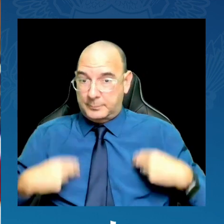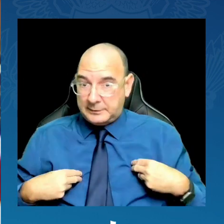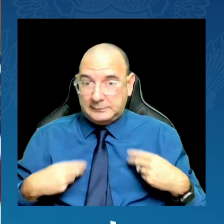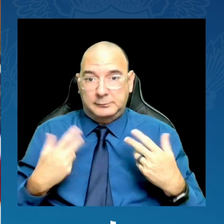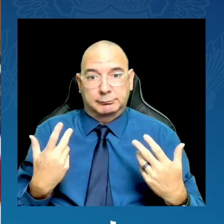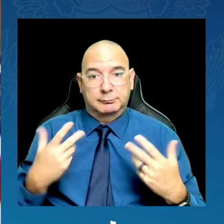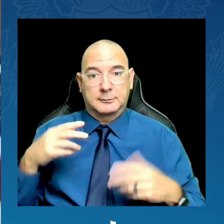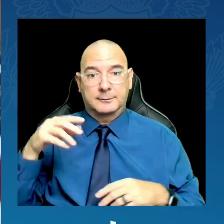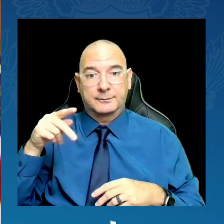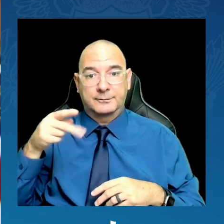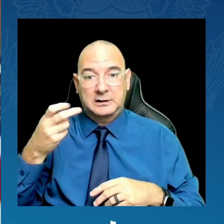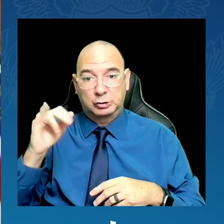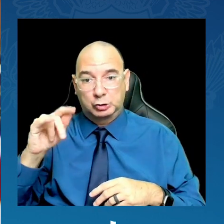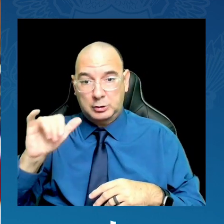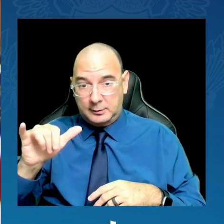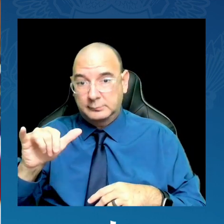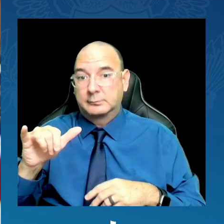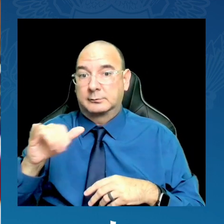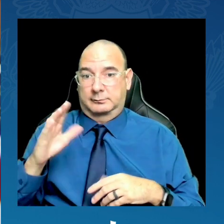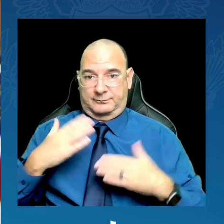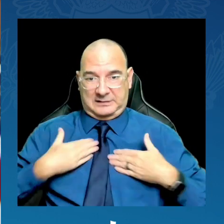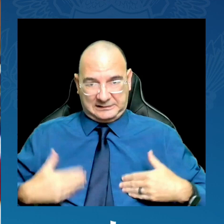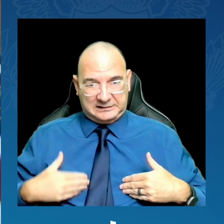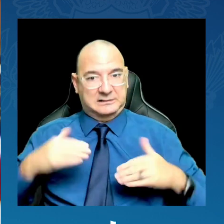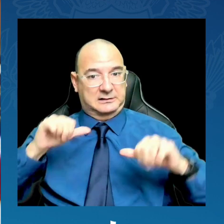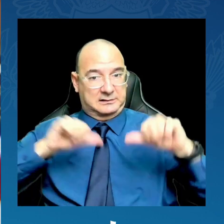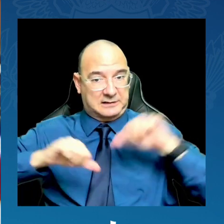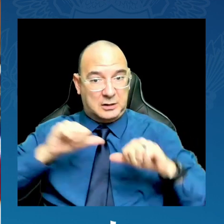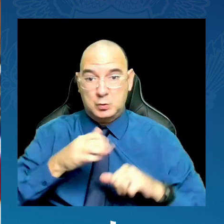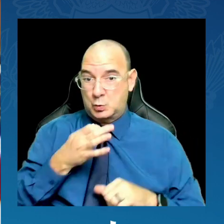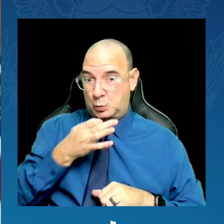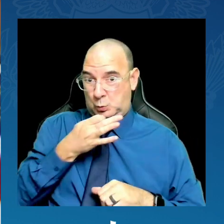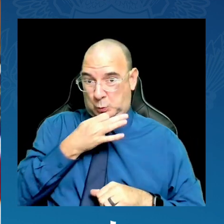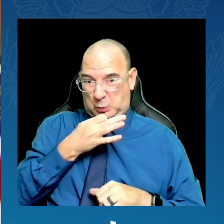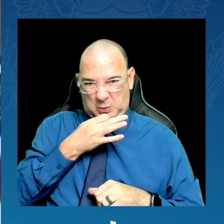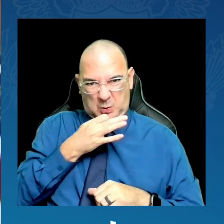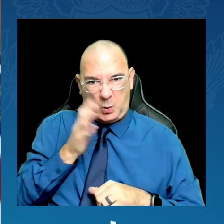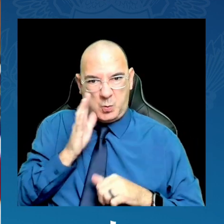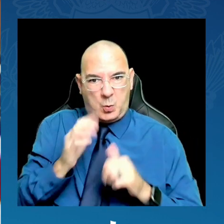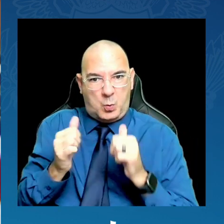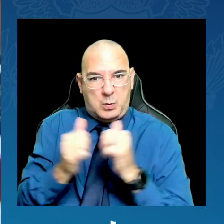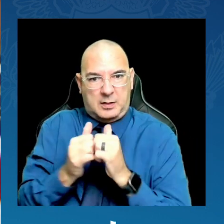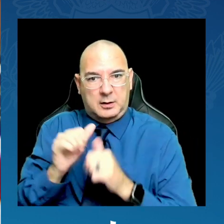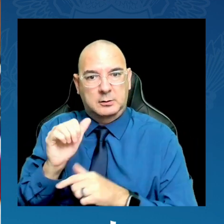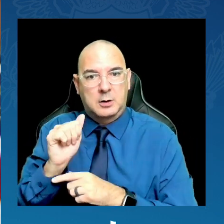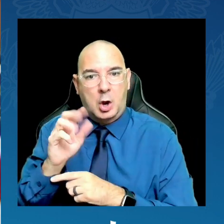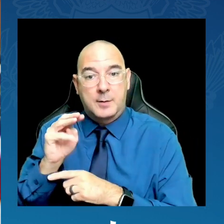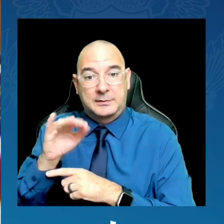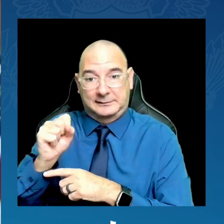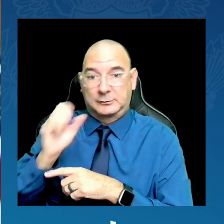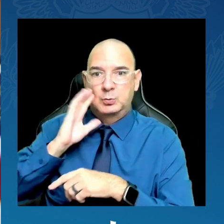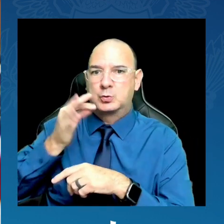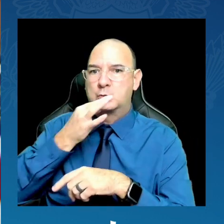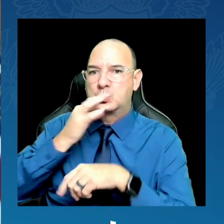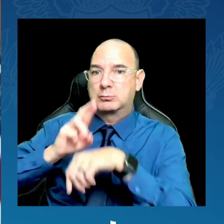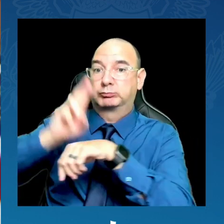And soon under Artemus, we will go to the moon and we will go in a way that we've never gone before.